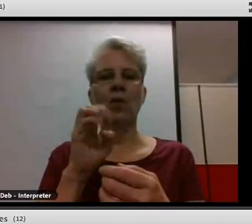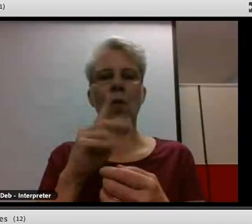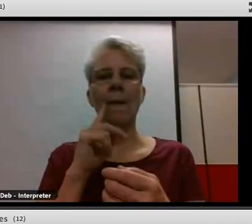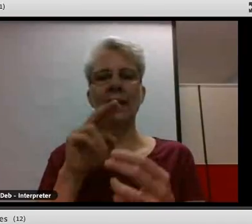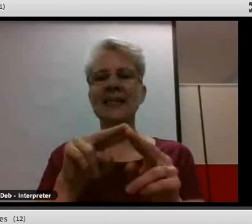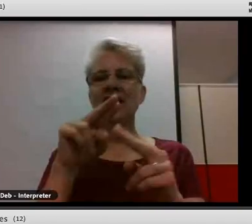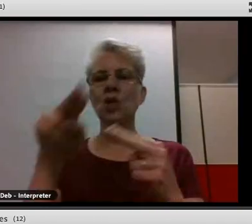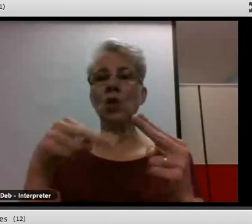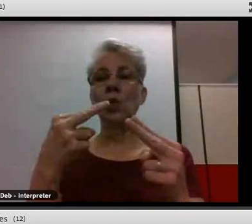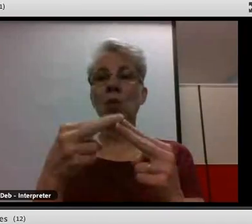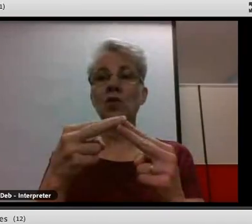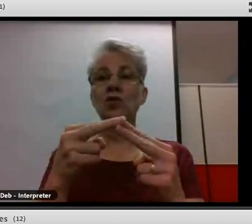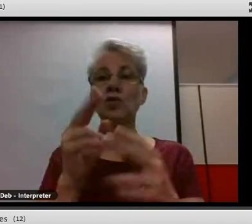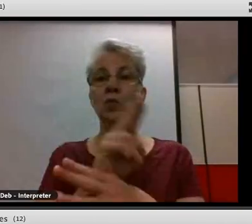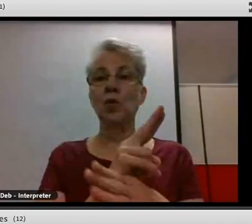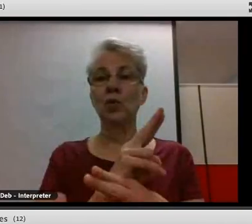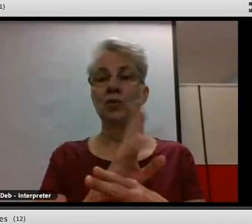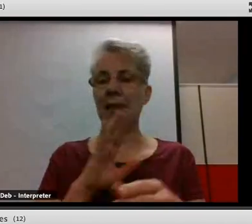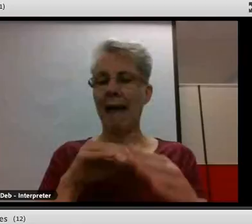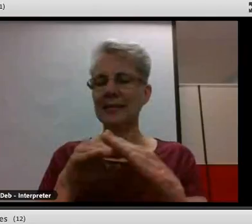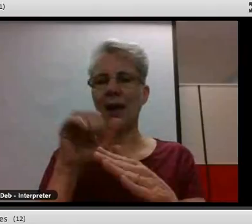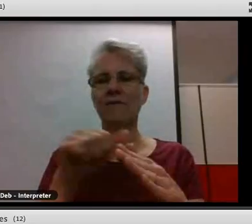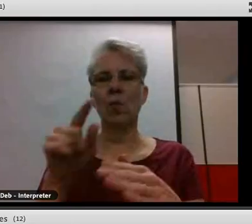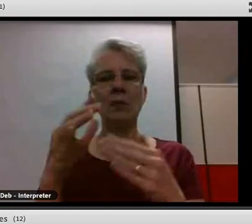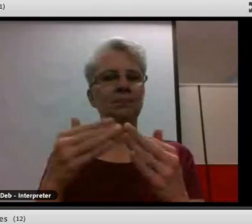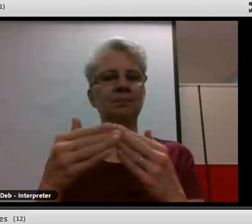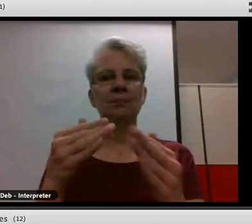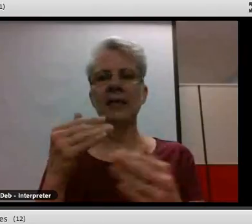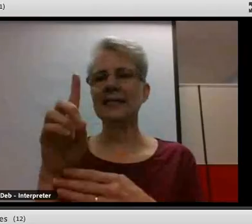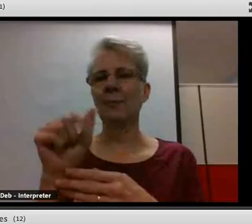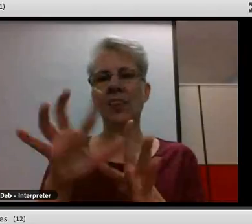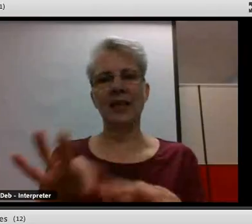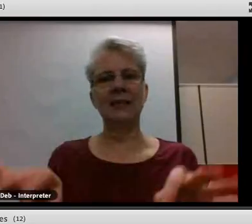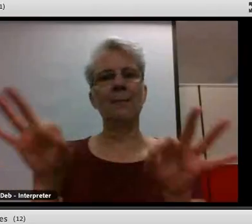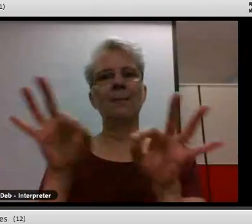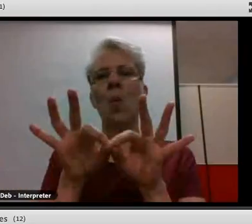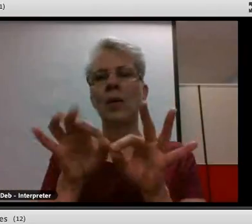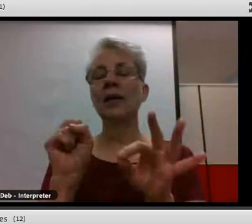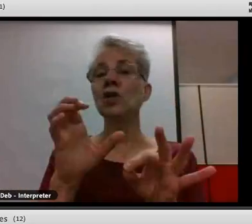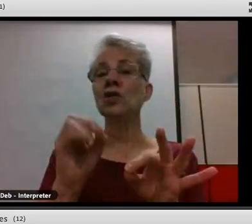or whatever it might be. So here is the American Fact Finder